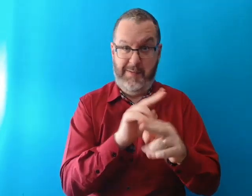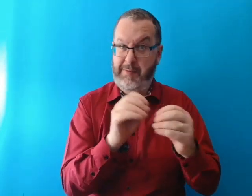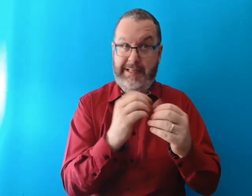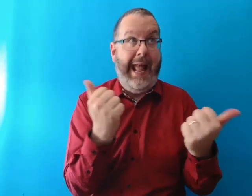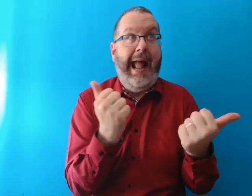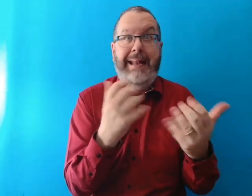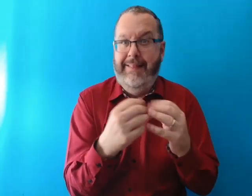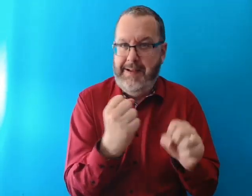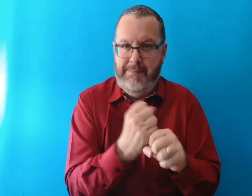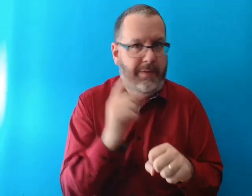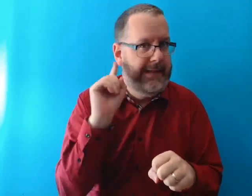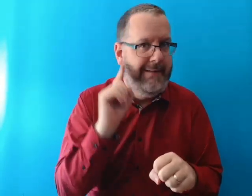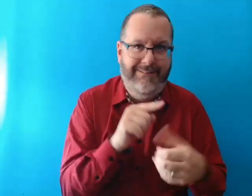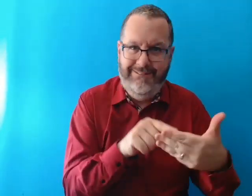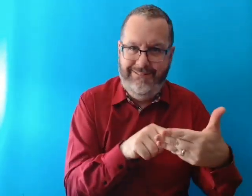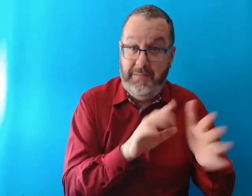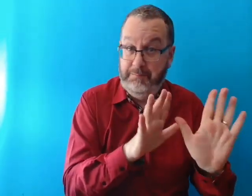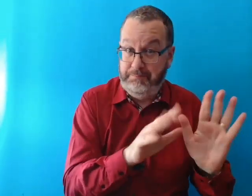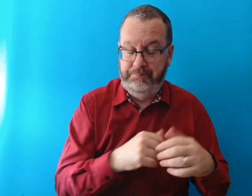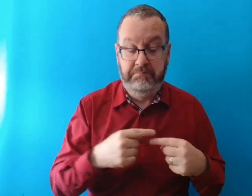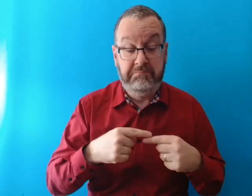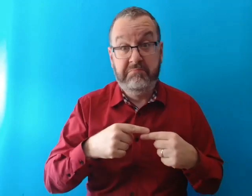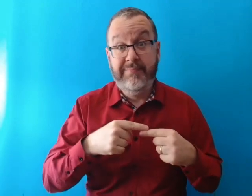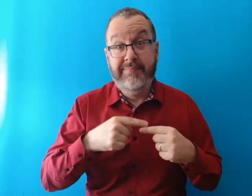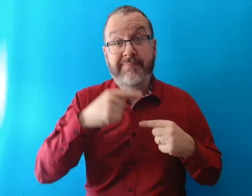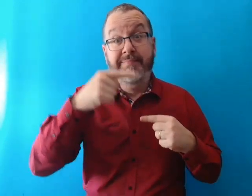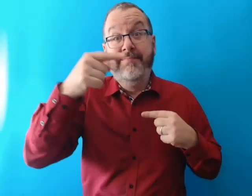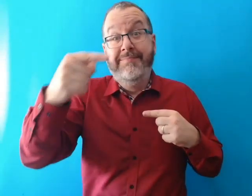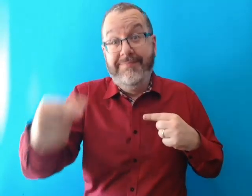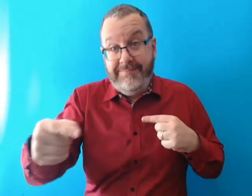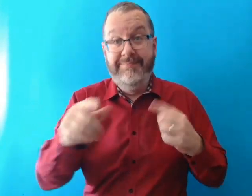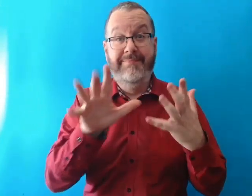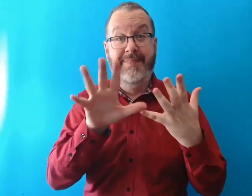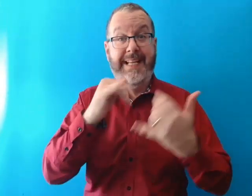and so he left it blank.